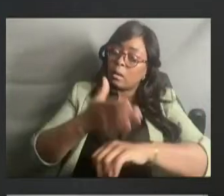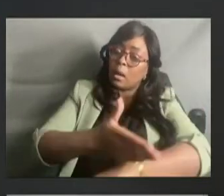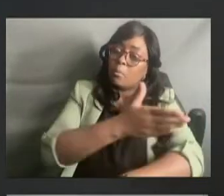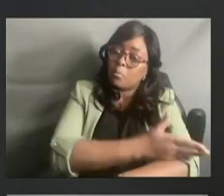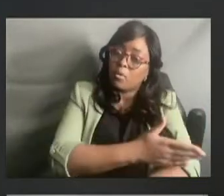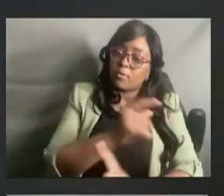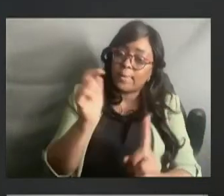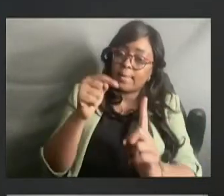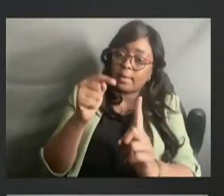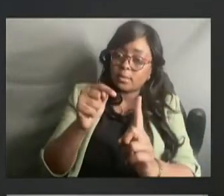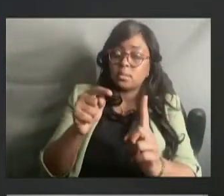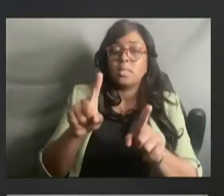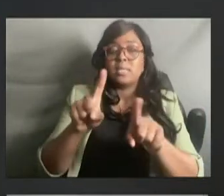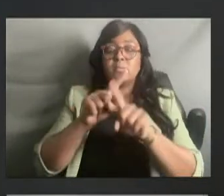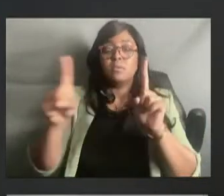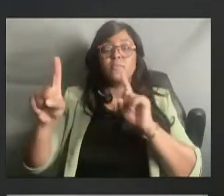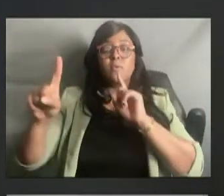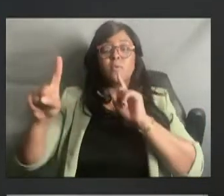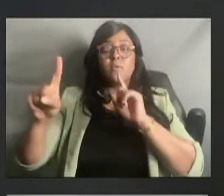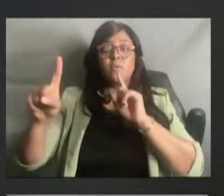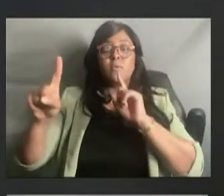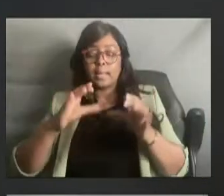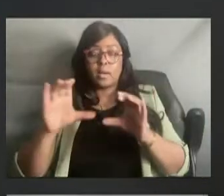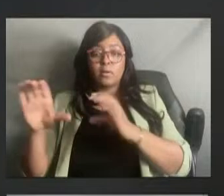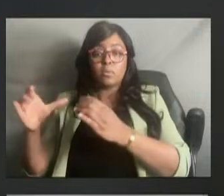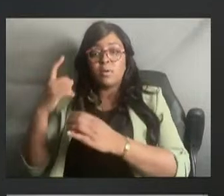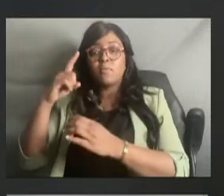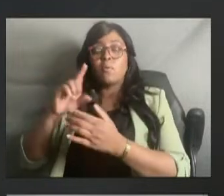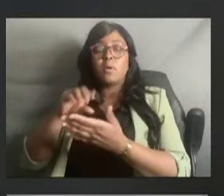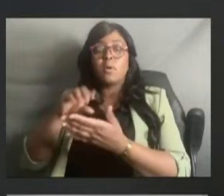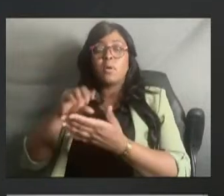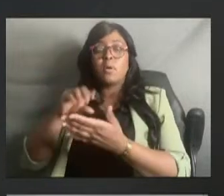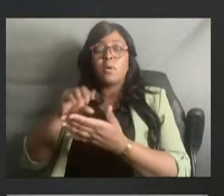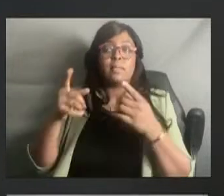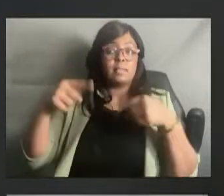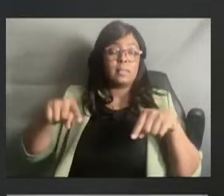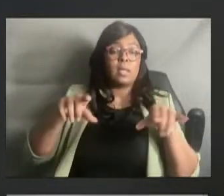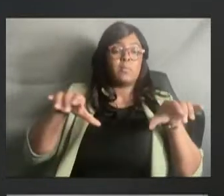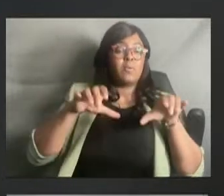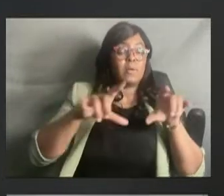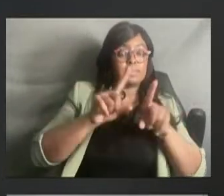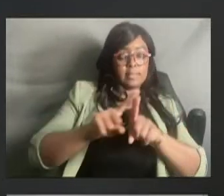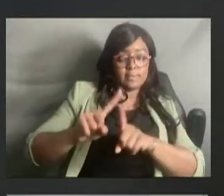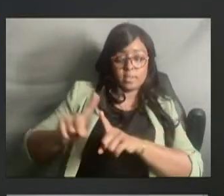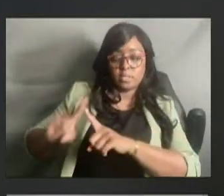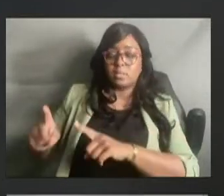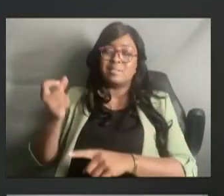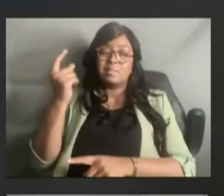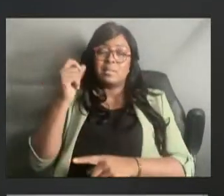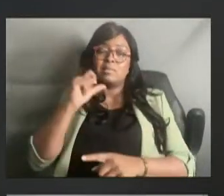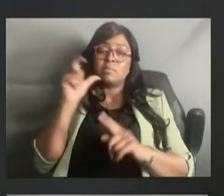lot of room to grow in this space. And different reporting